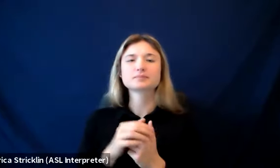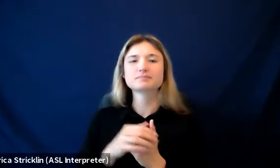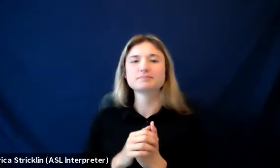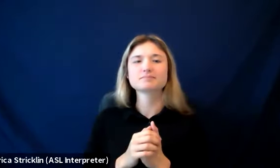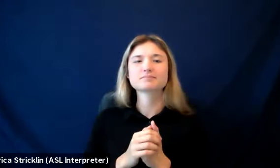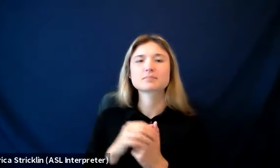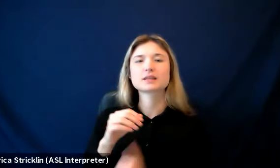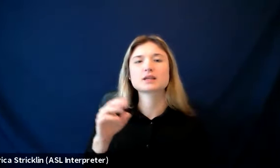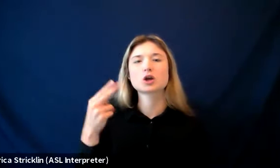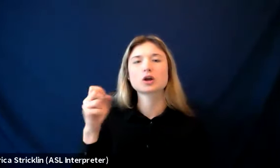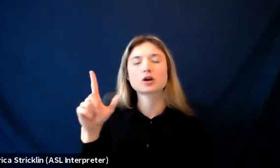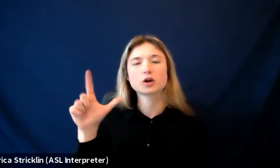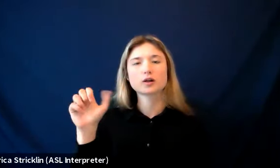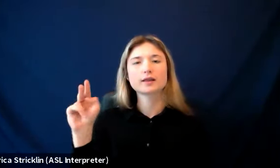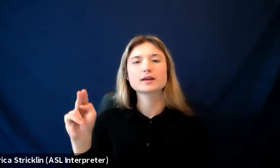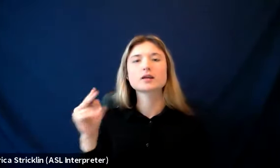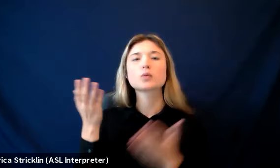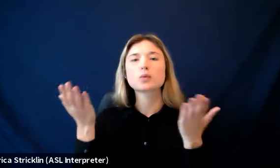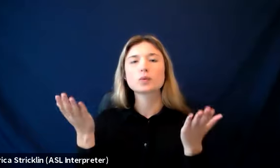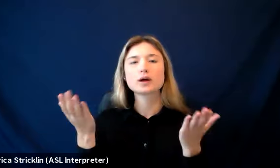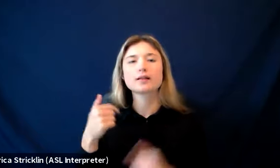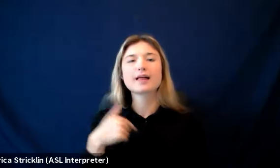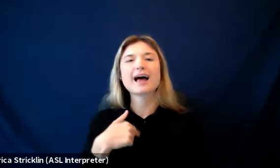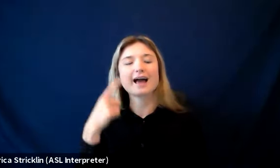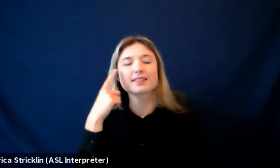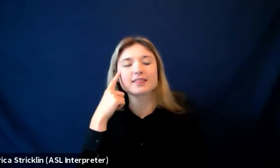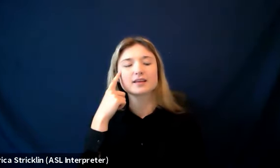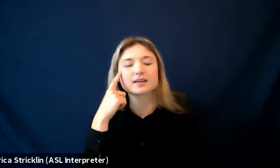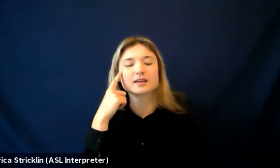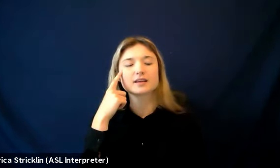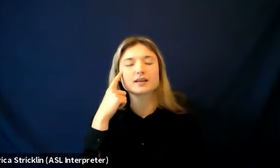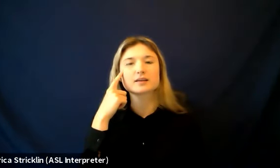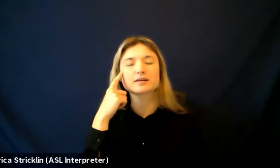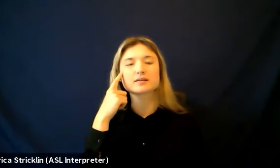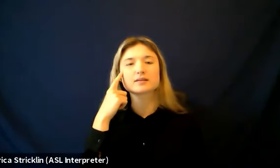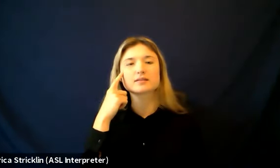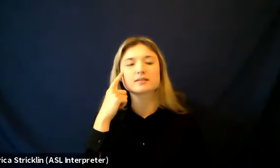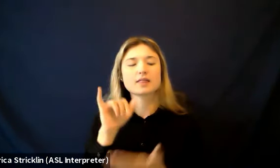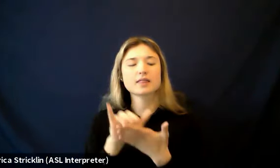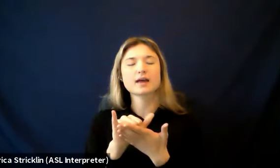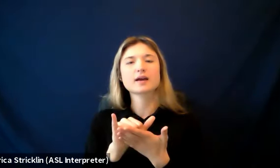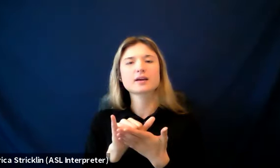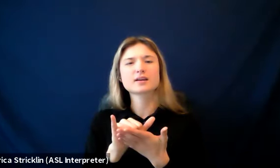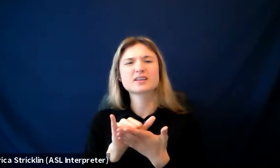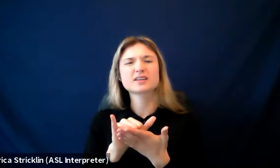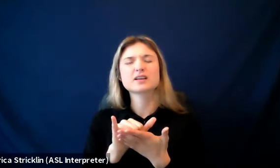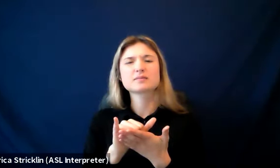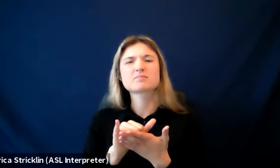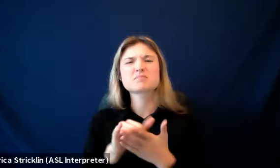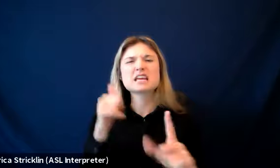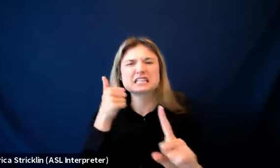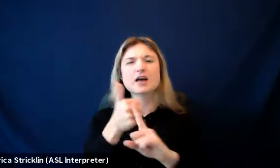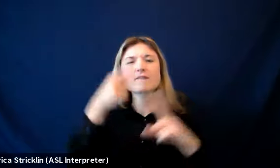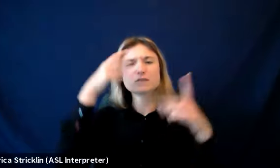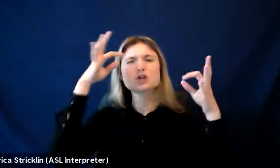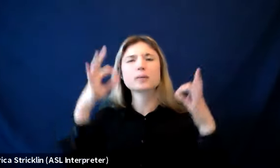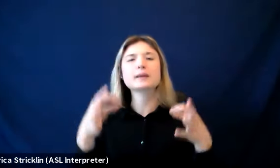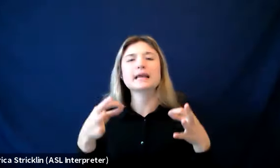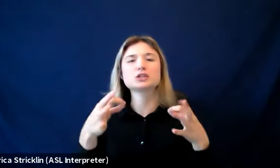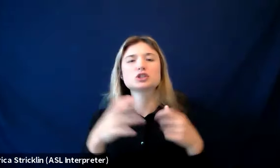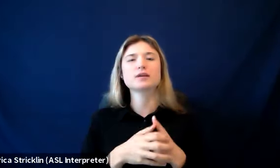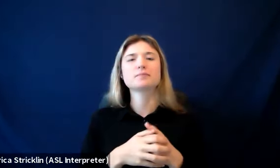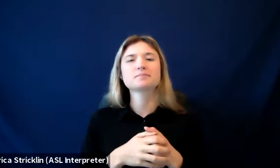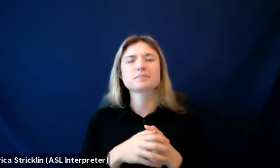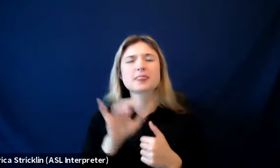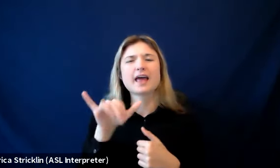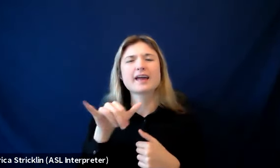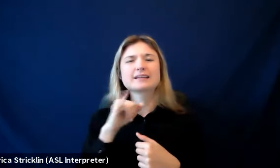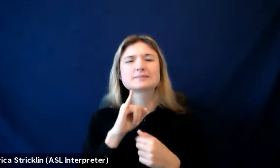Um, I think that self determination is